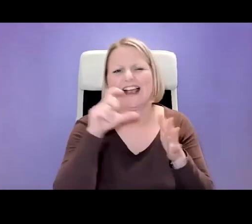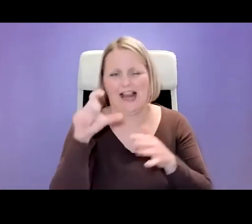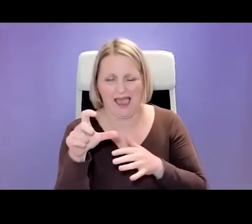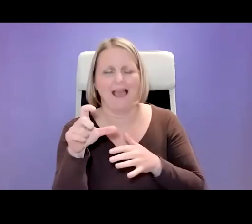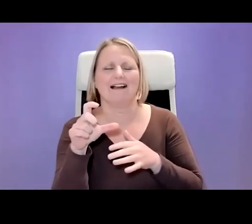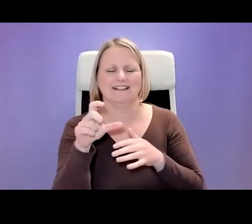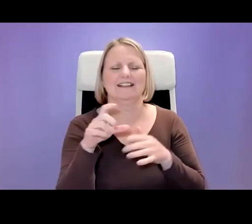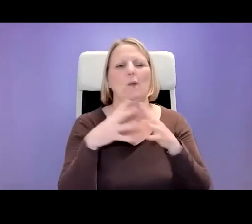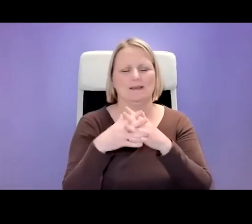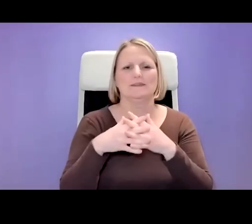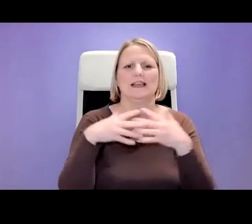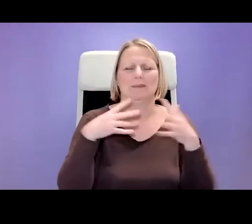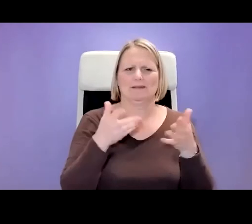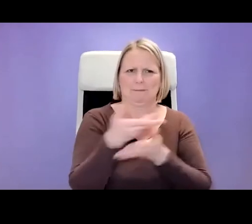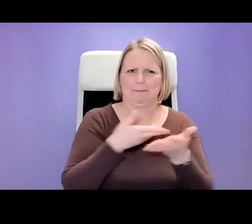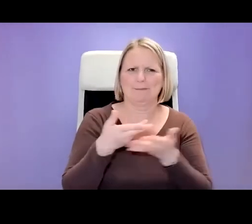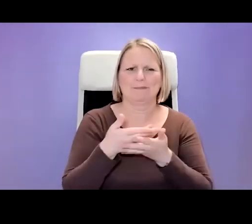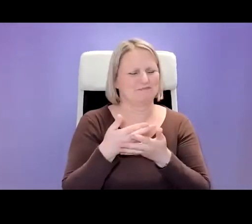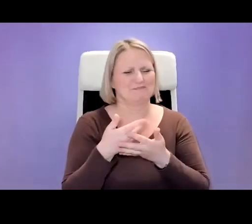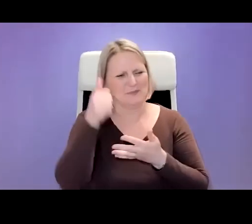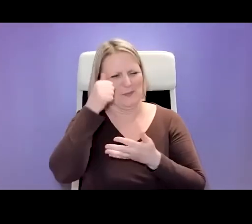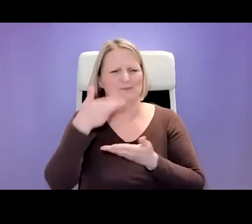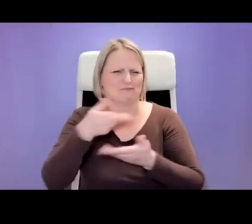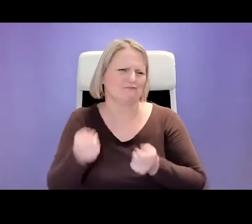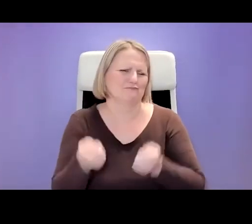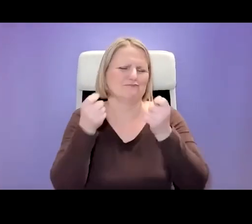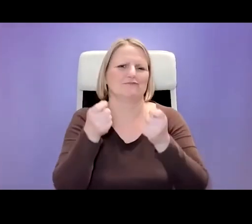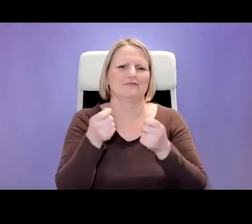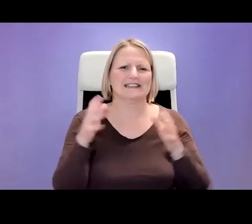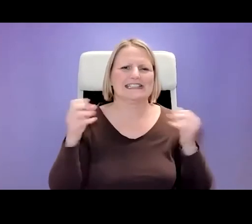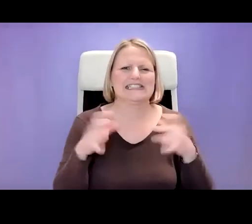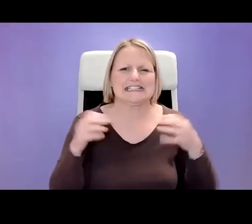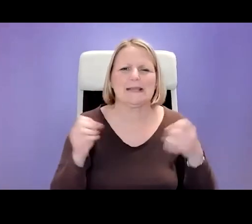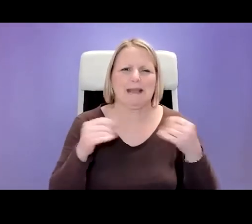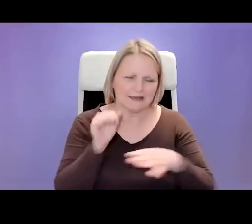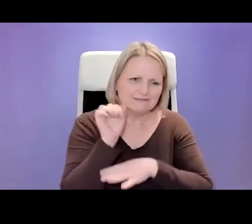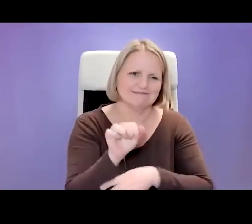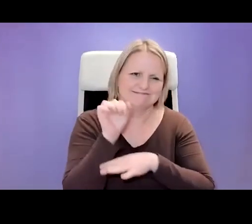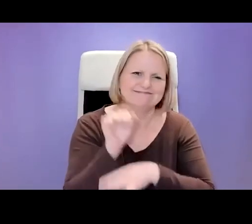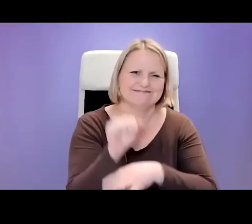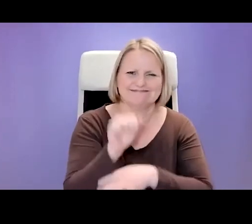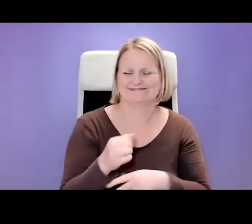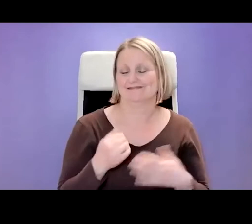he's doing this, all the time in all sorts of social context and I’ve just come from a meeting at a school